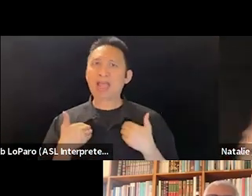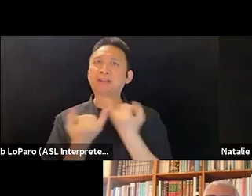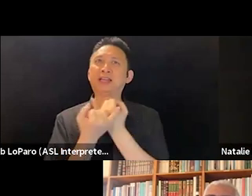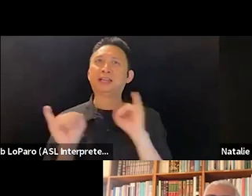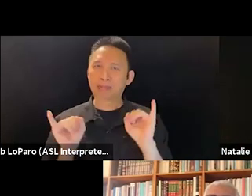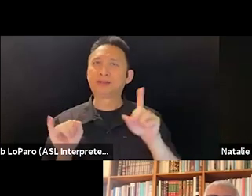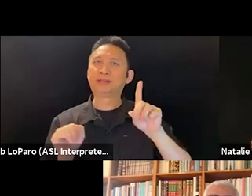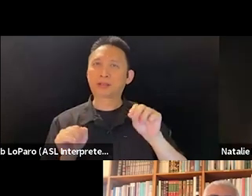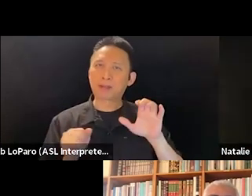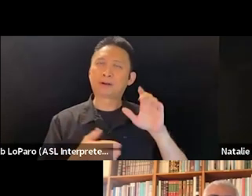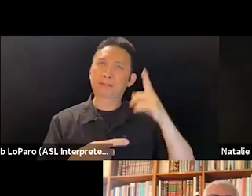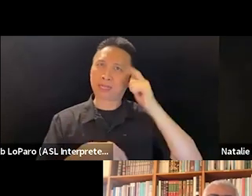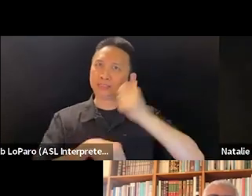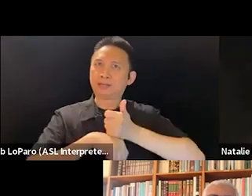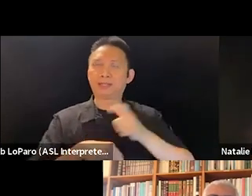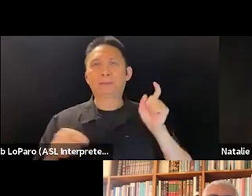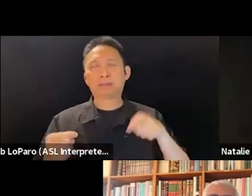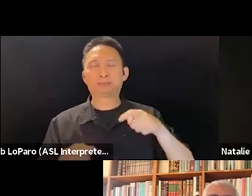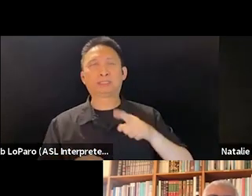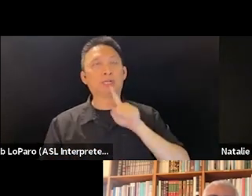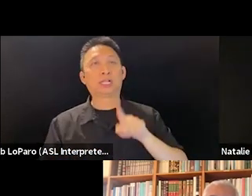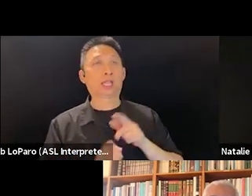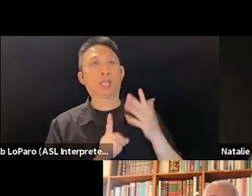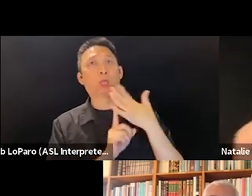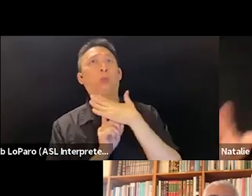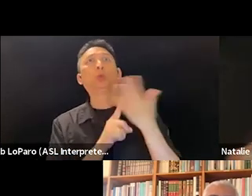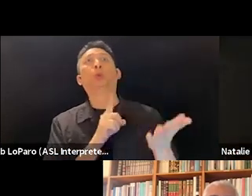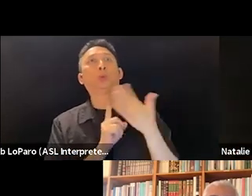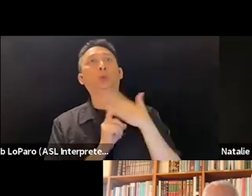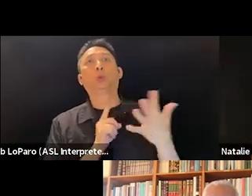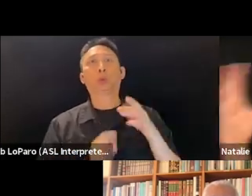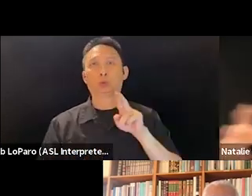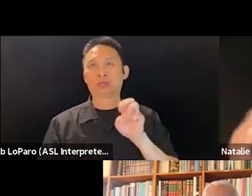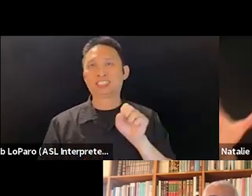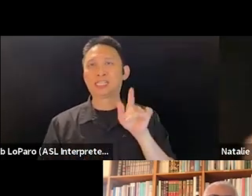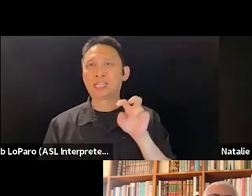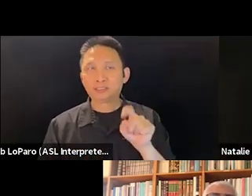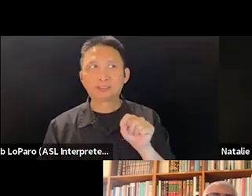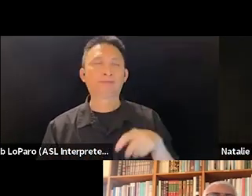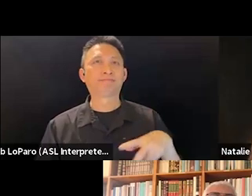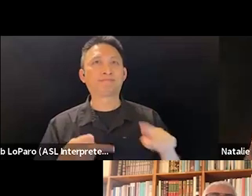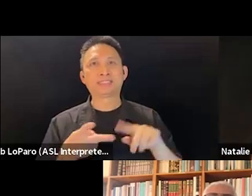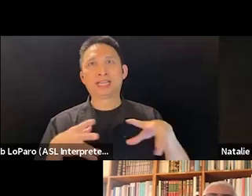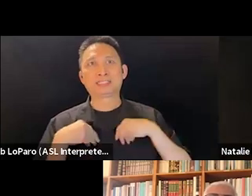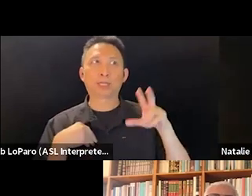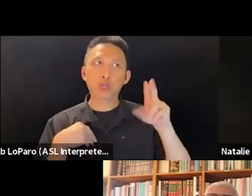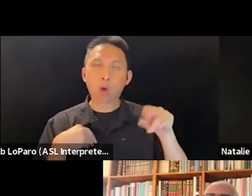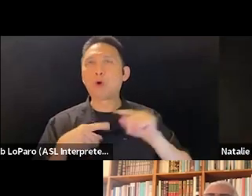You have to be very resilient. You have to be really good at hearing no, managing conflicts, managing relationships, understanding compromise, keeping, you know,